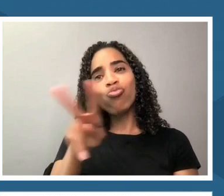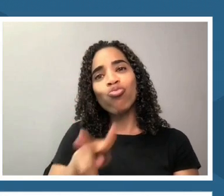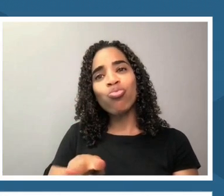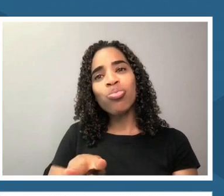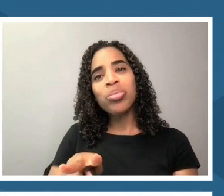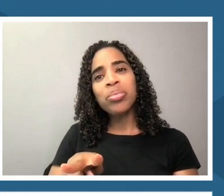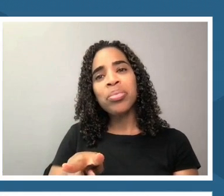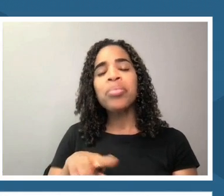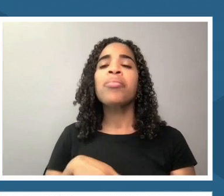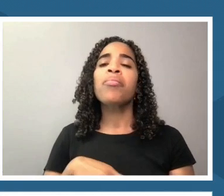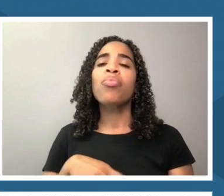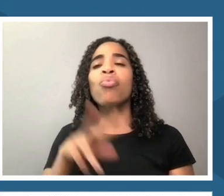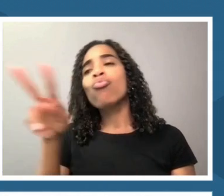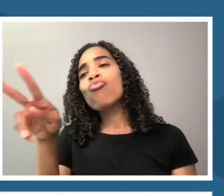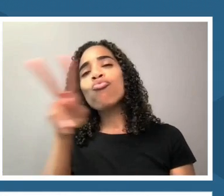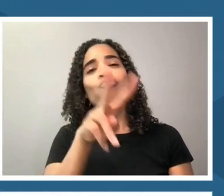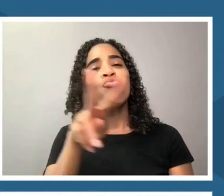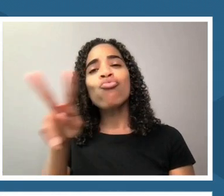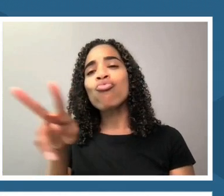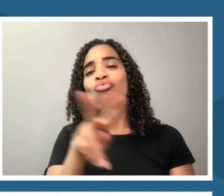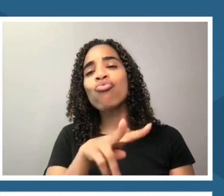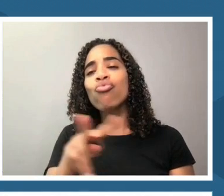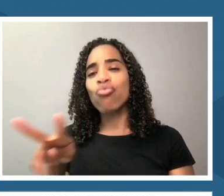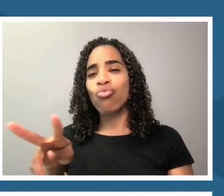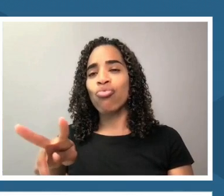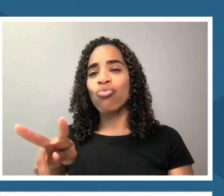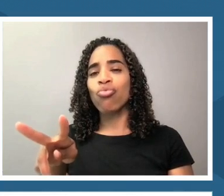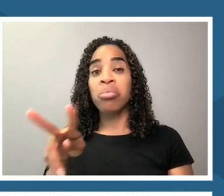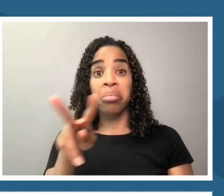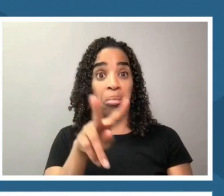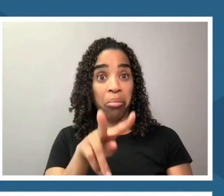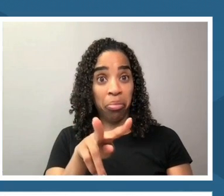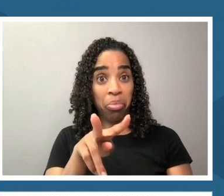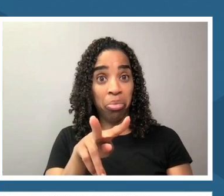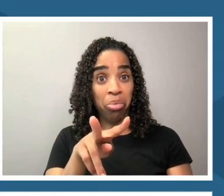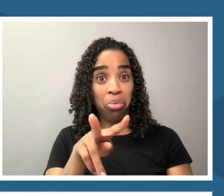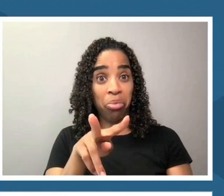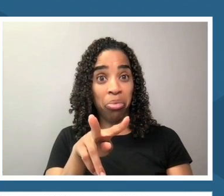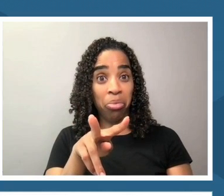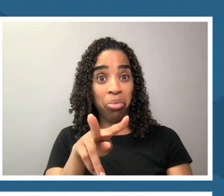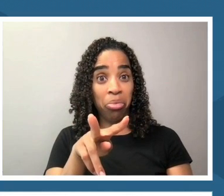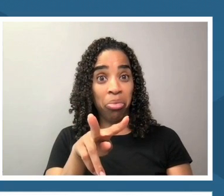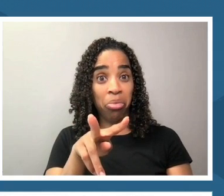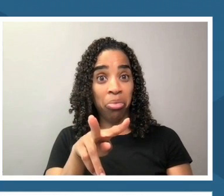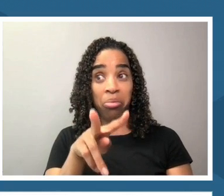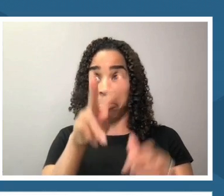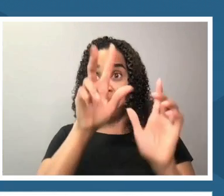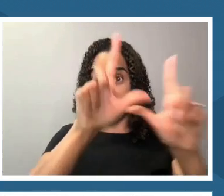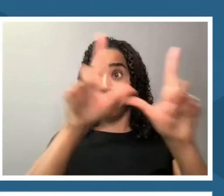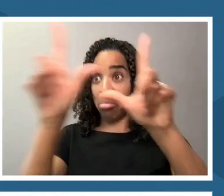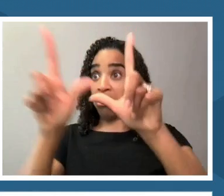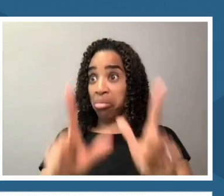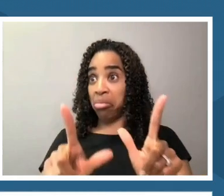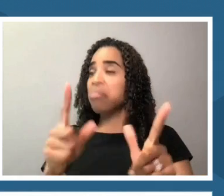corner to corner and at your eye center into the middle of these three images